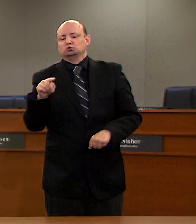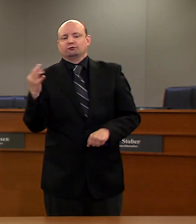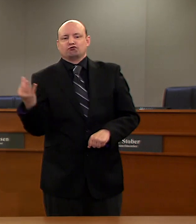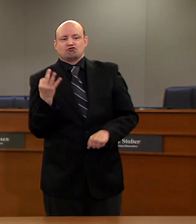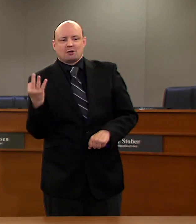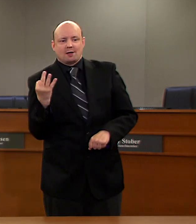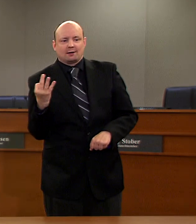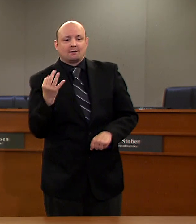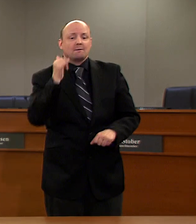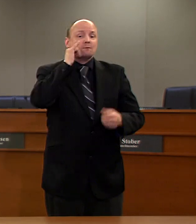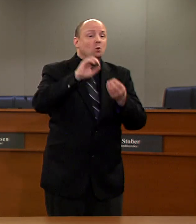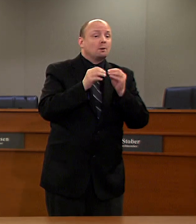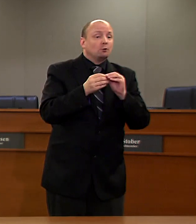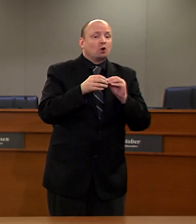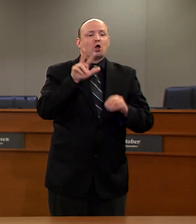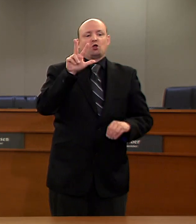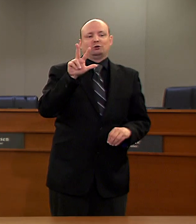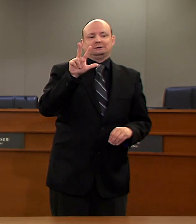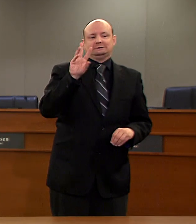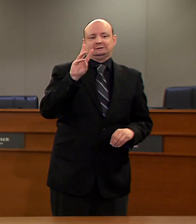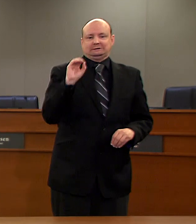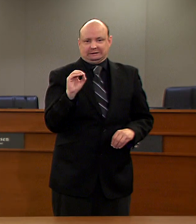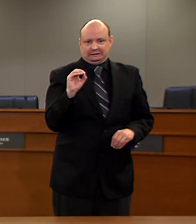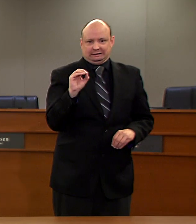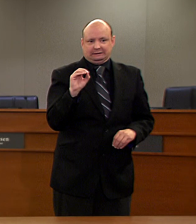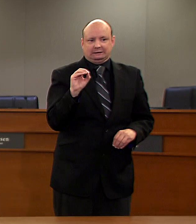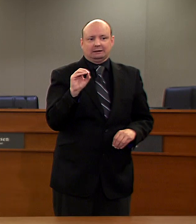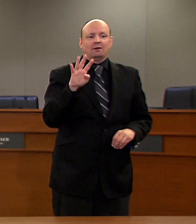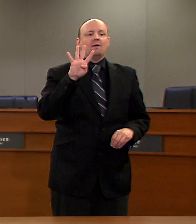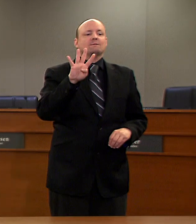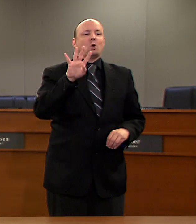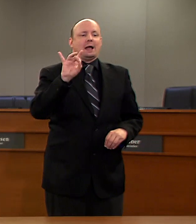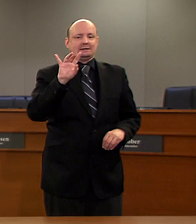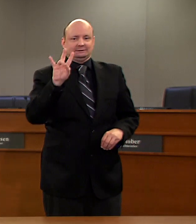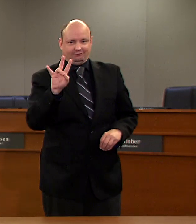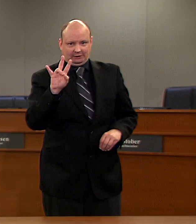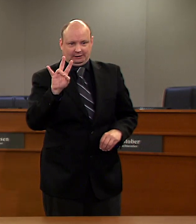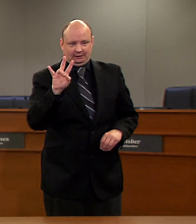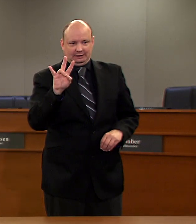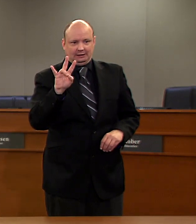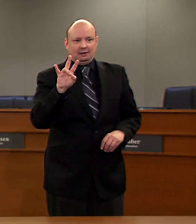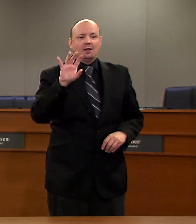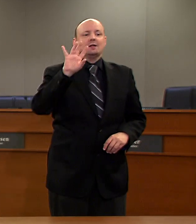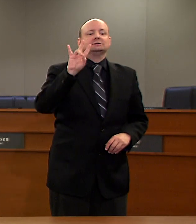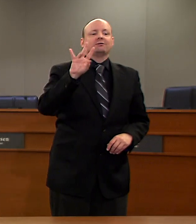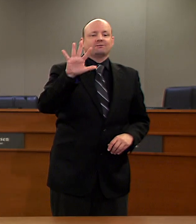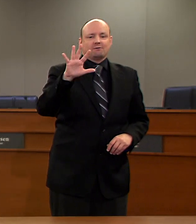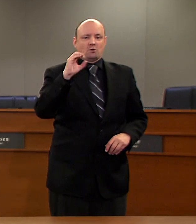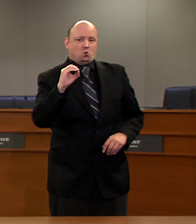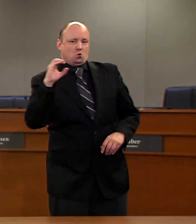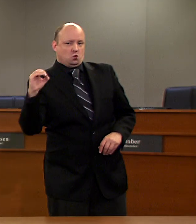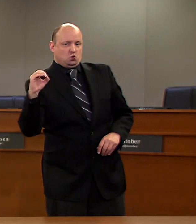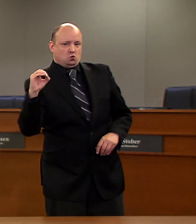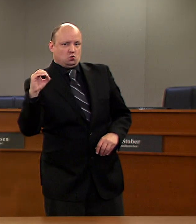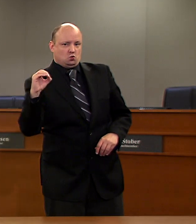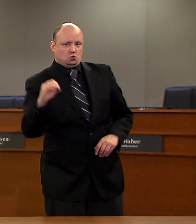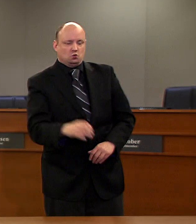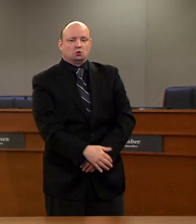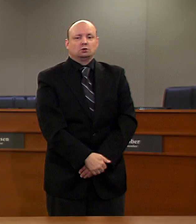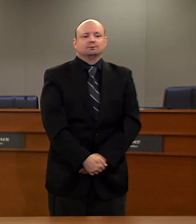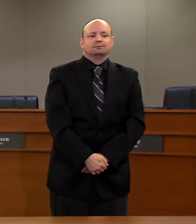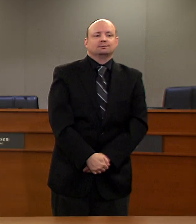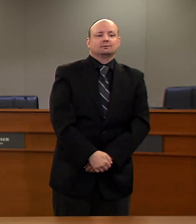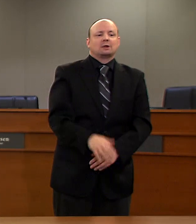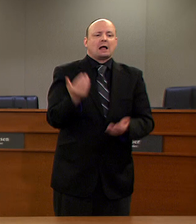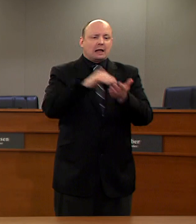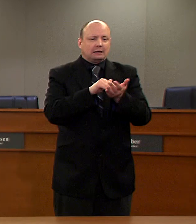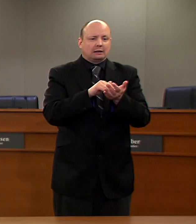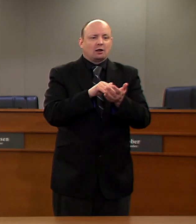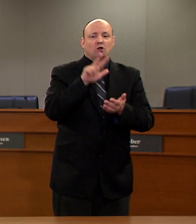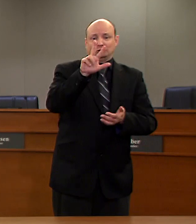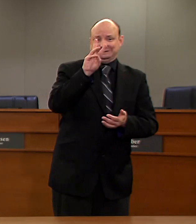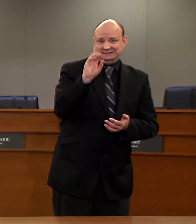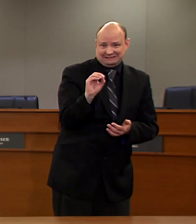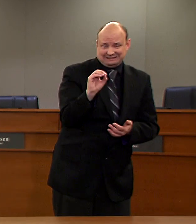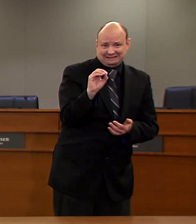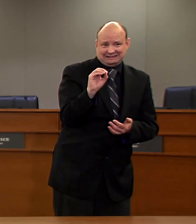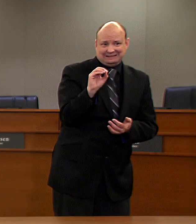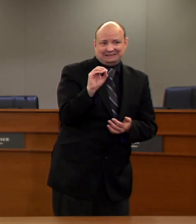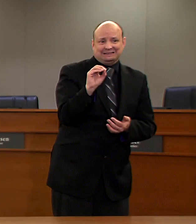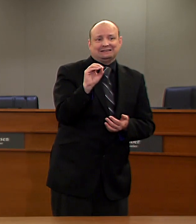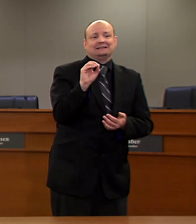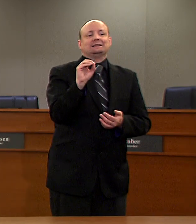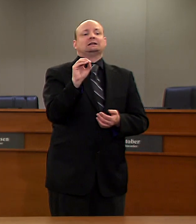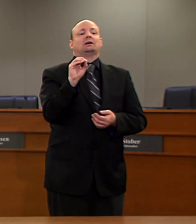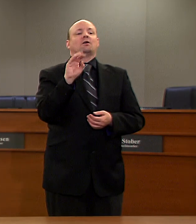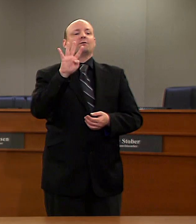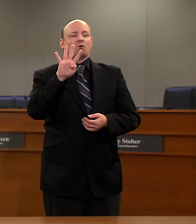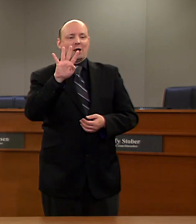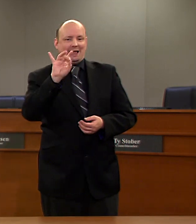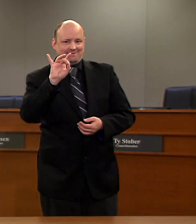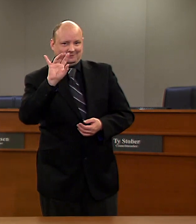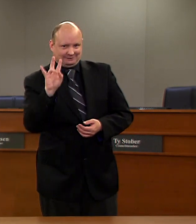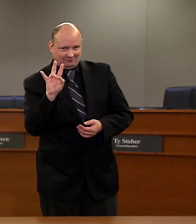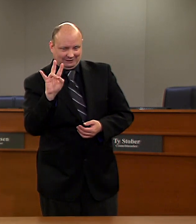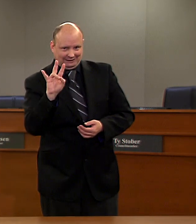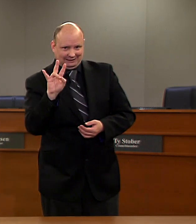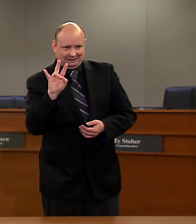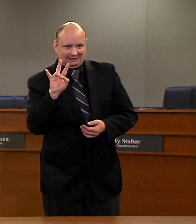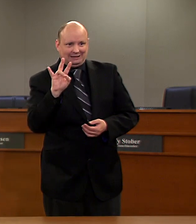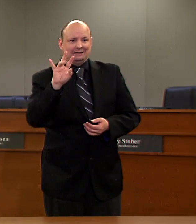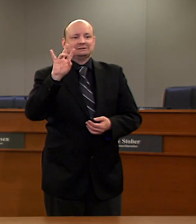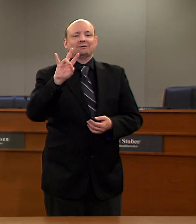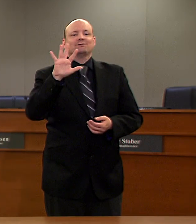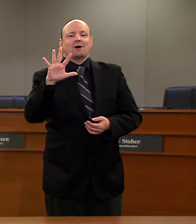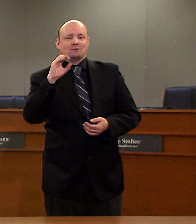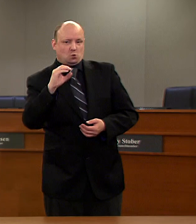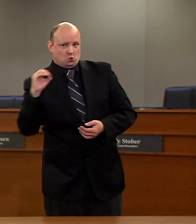360.487.7500 again 360.487.7500